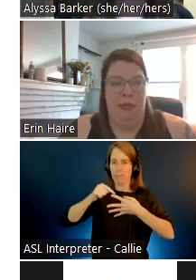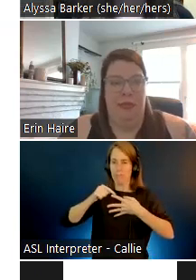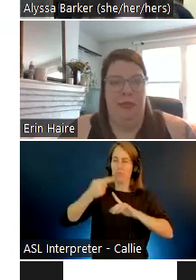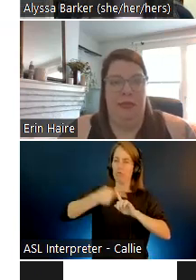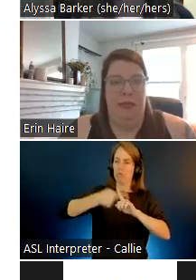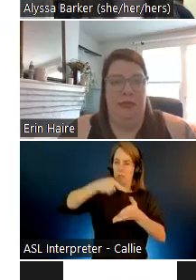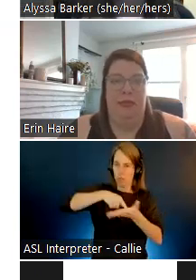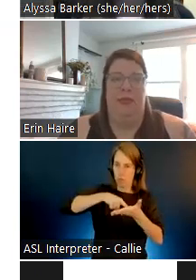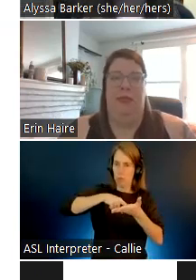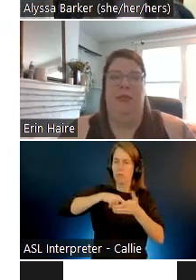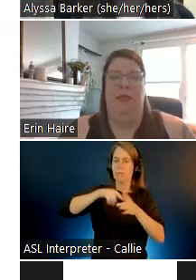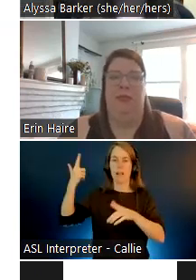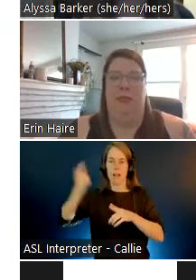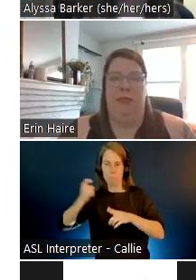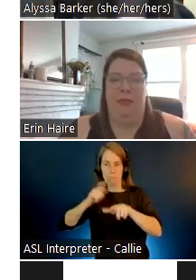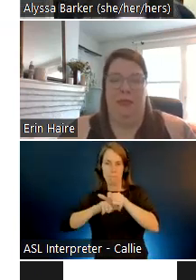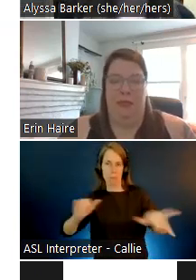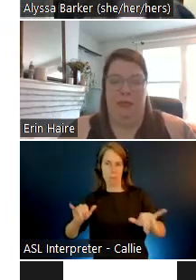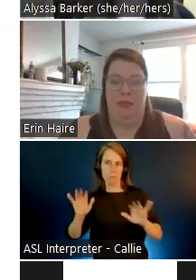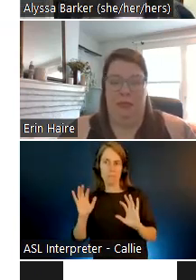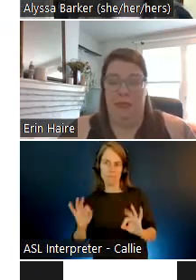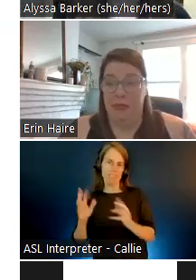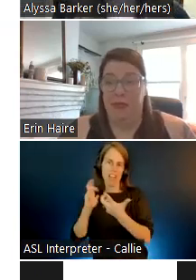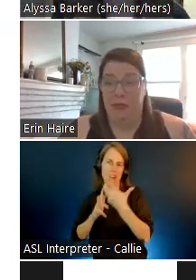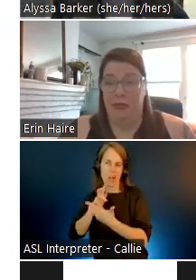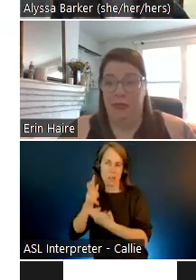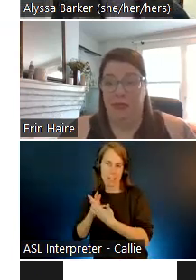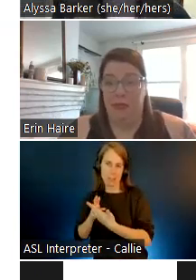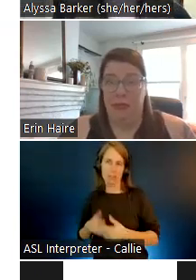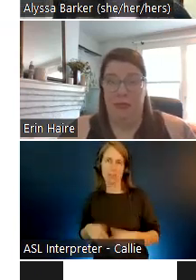next slide please Alyssa: i want to note on that that it should be the only source of income